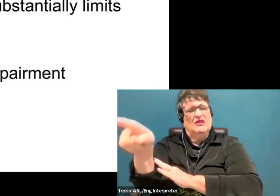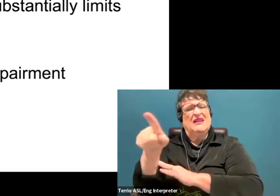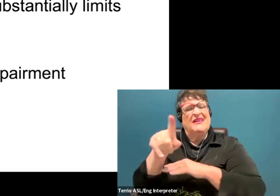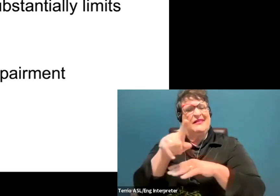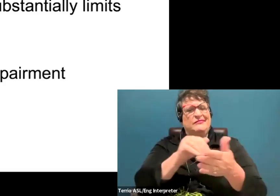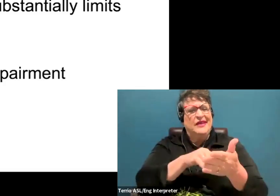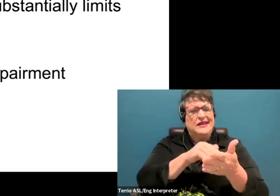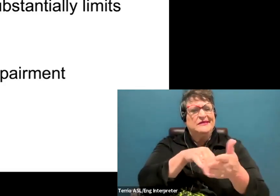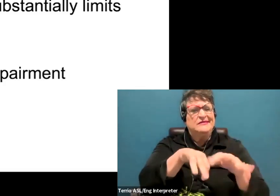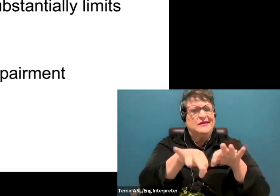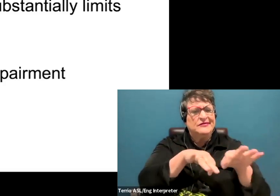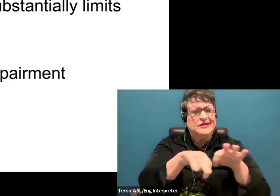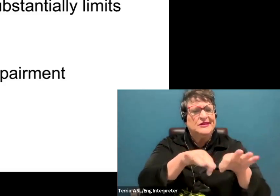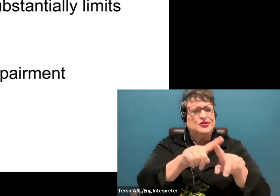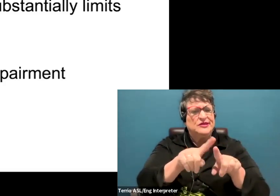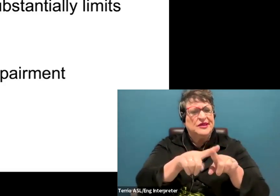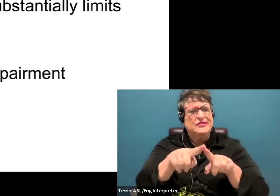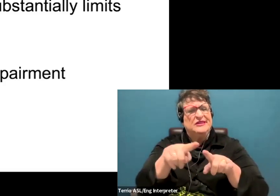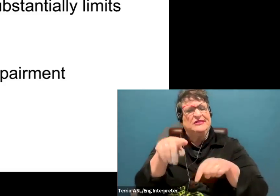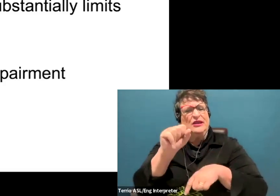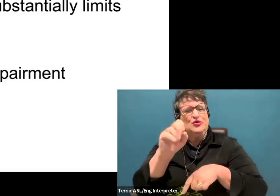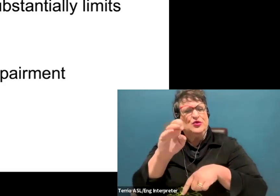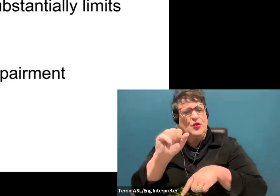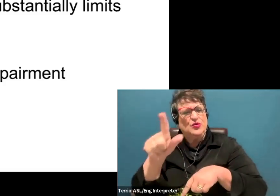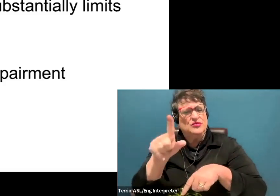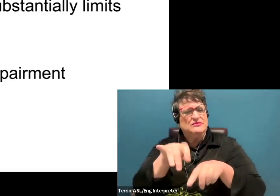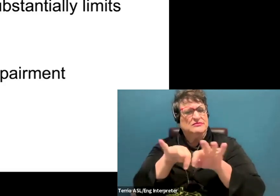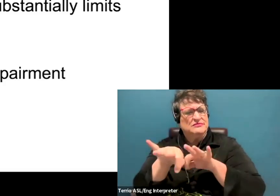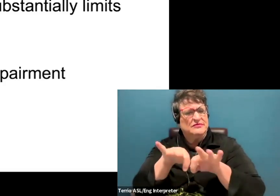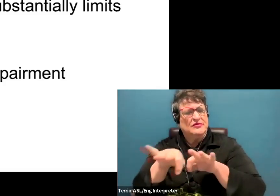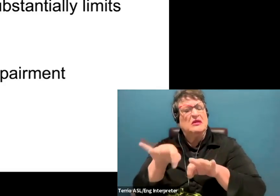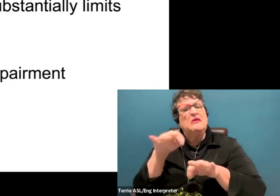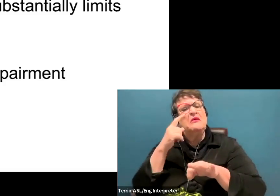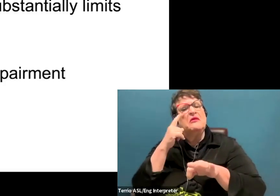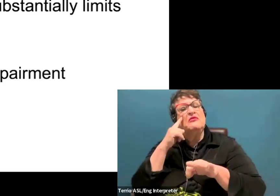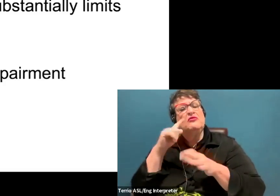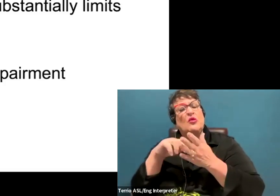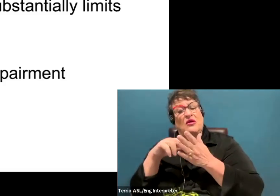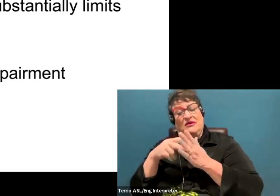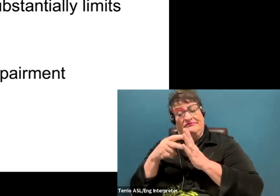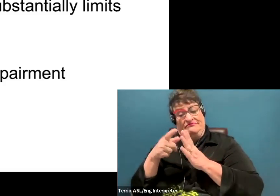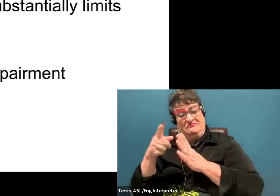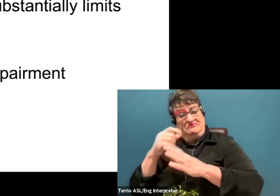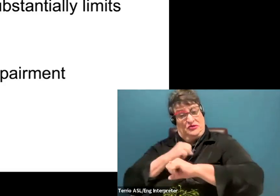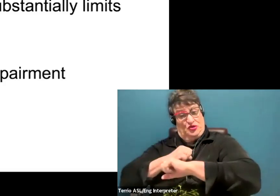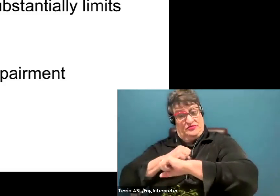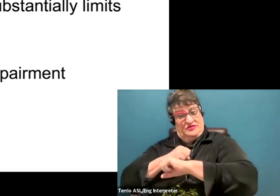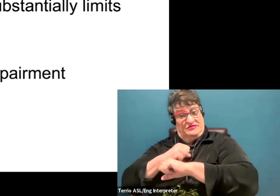There's a social model disability. But for the purposes of getting protection under ADA and 504,